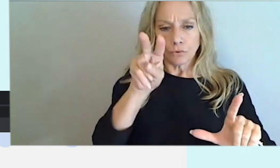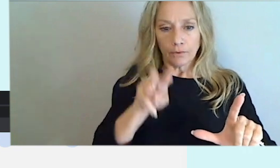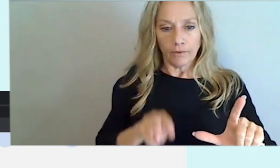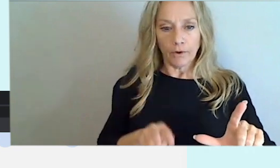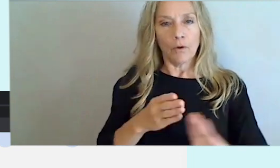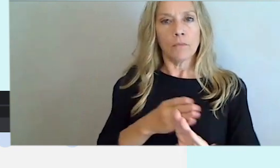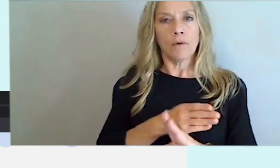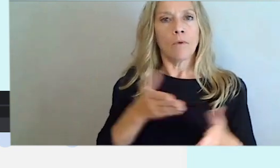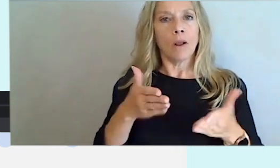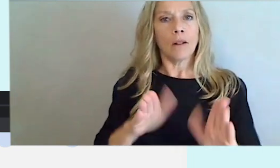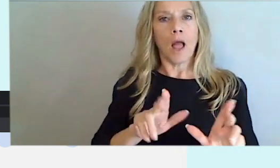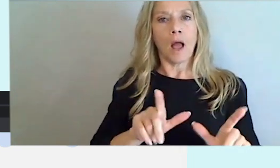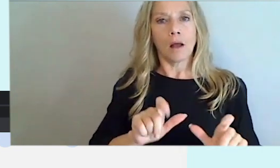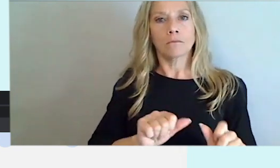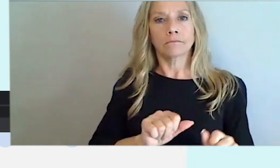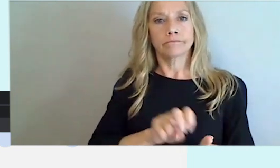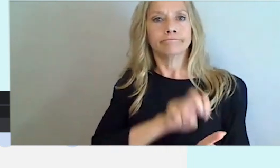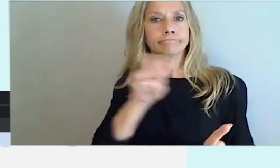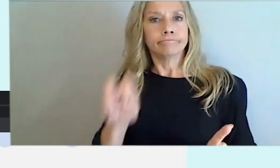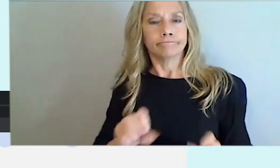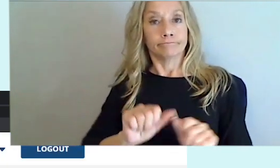Let's review Lucy's tax filing information.